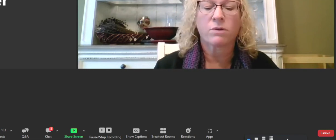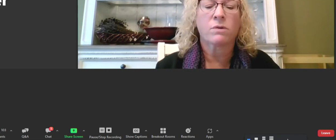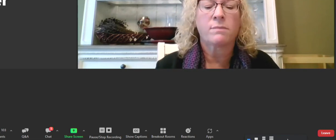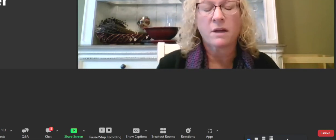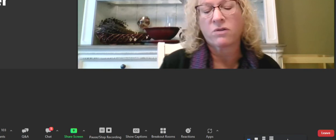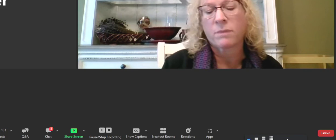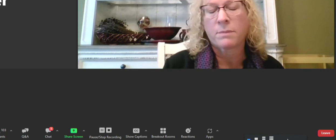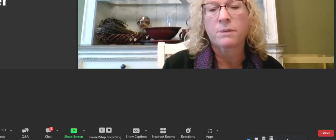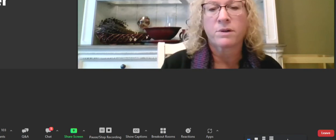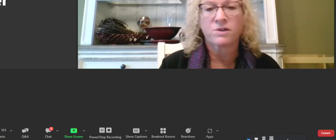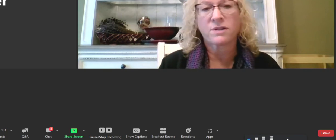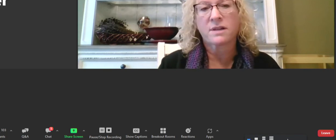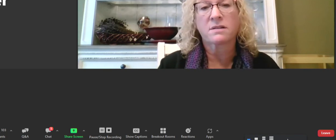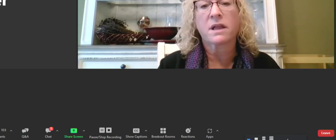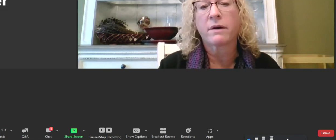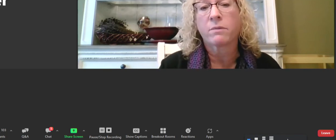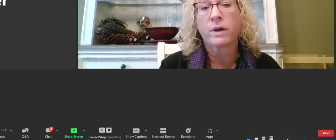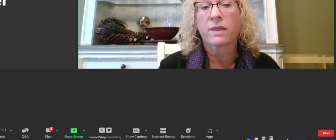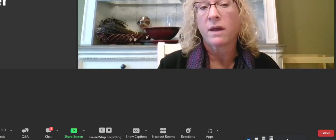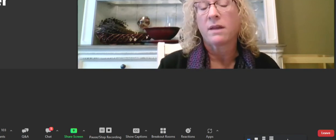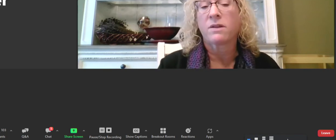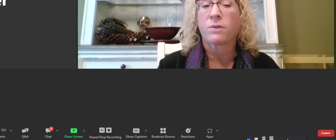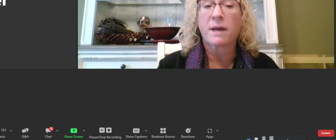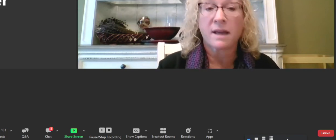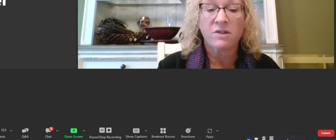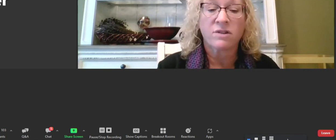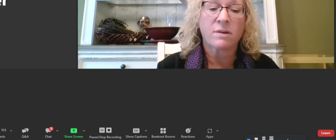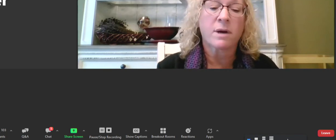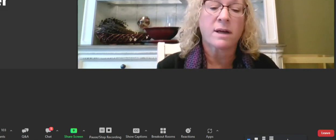through and make sure my blood pressure stays low with either the medications I'm